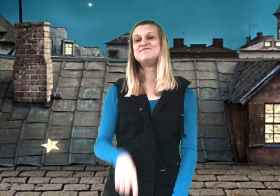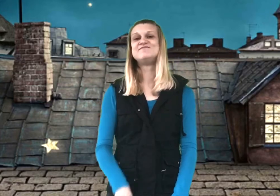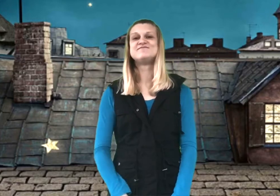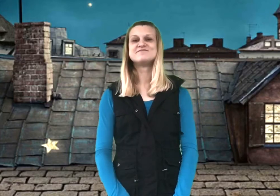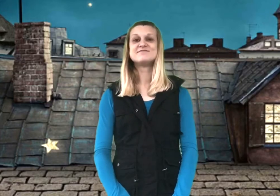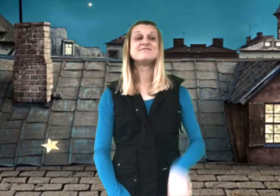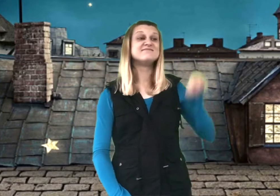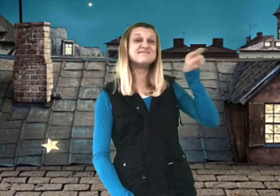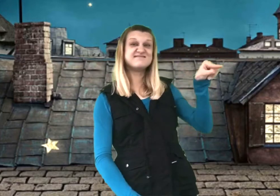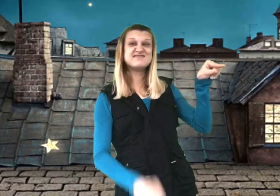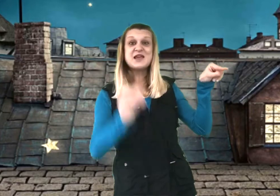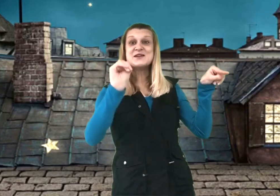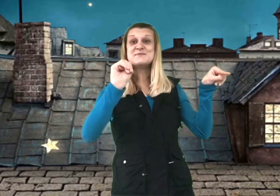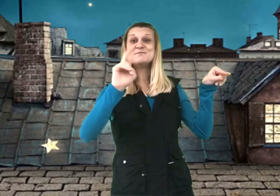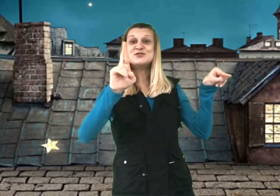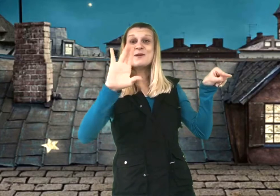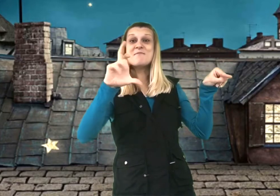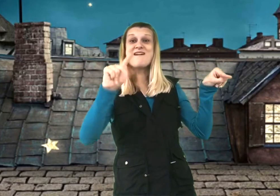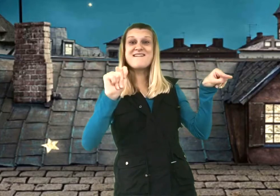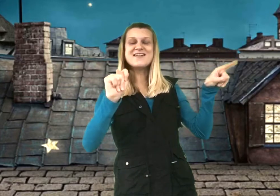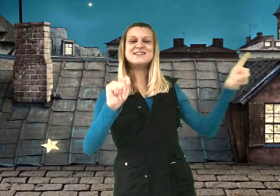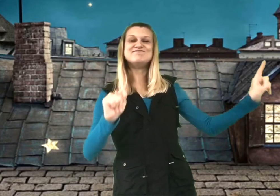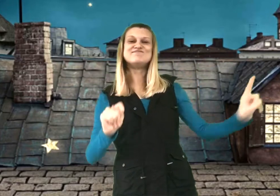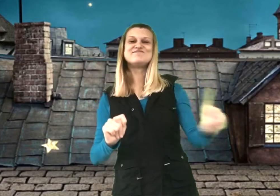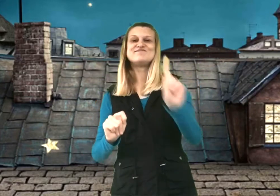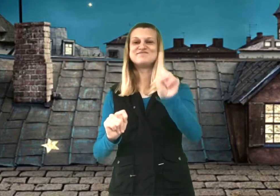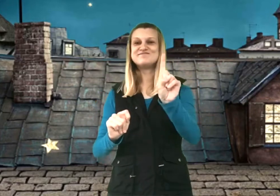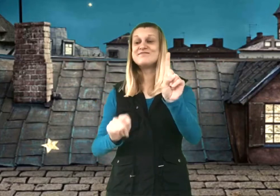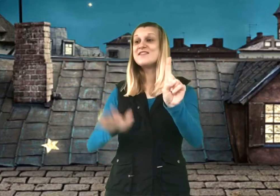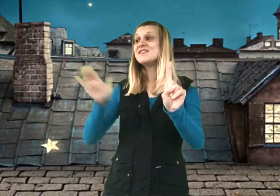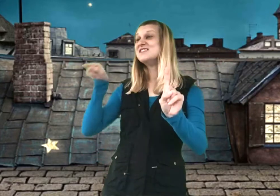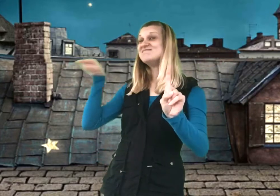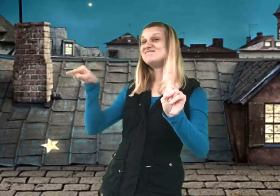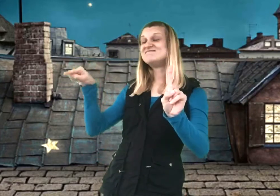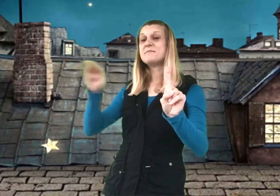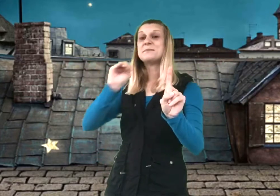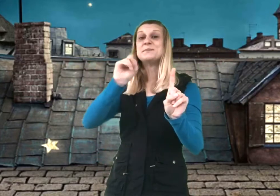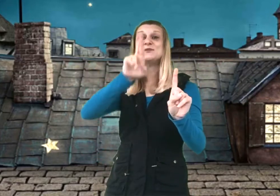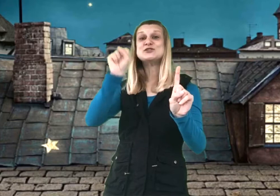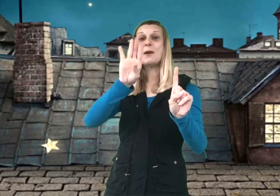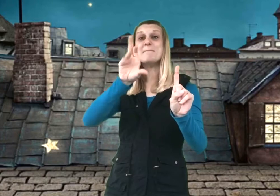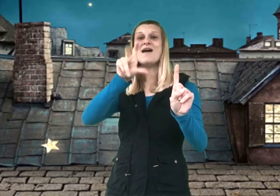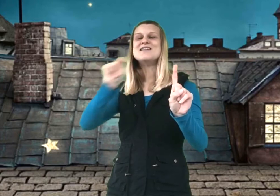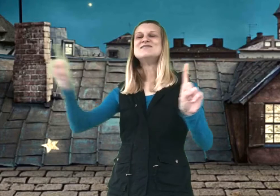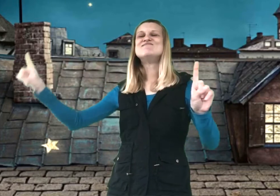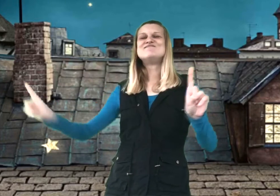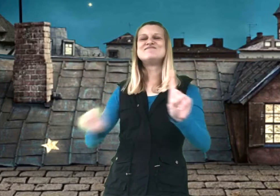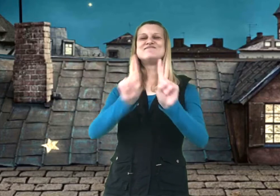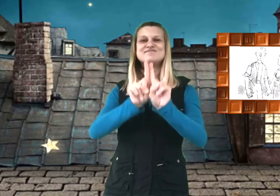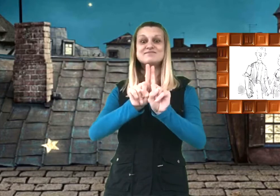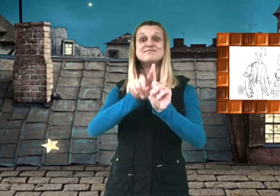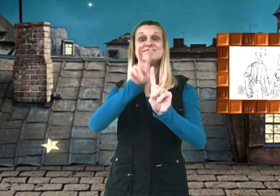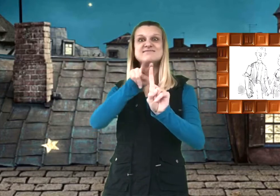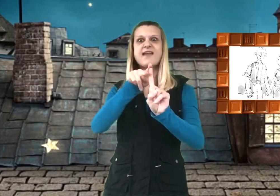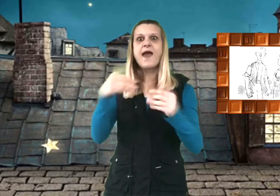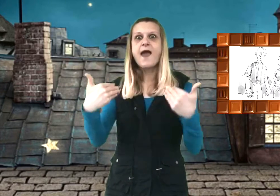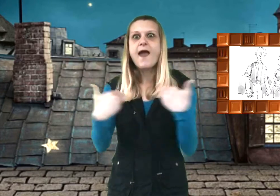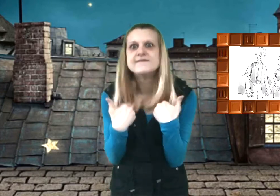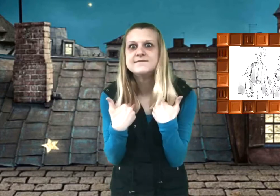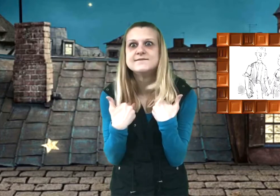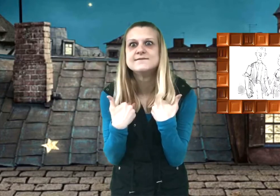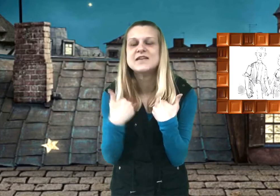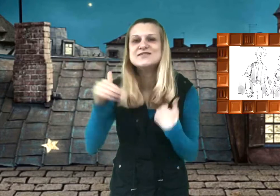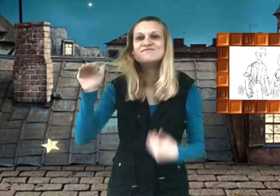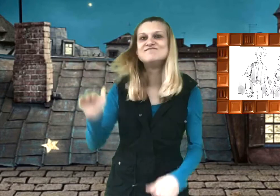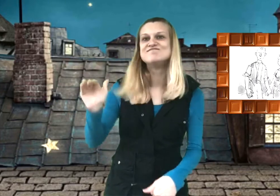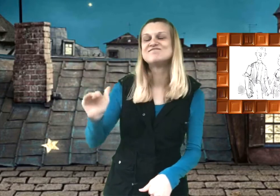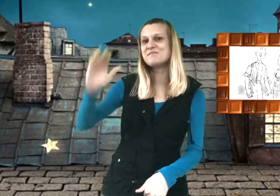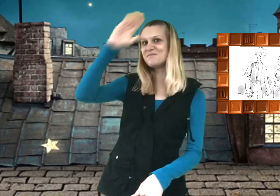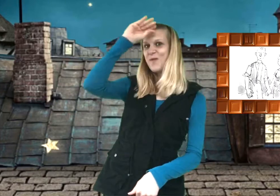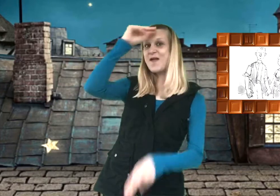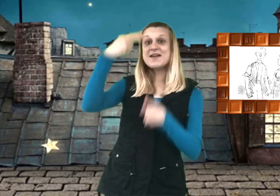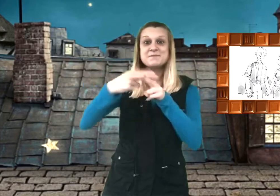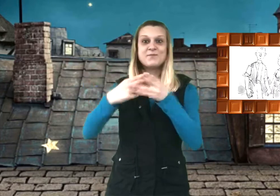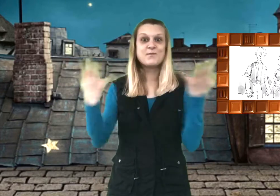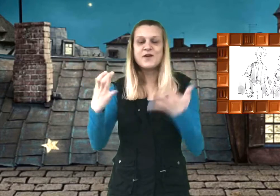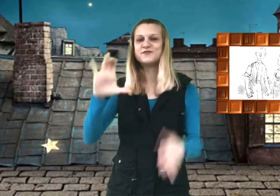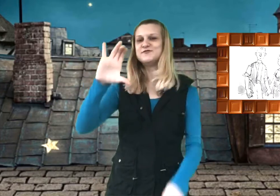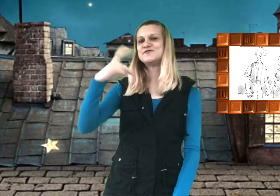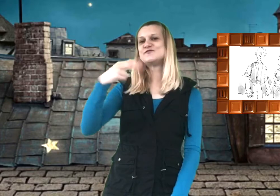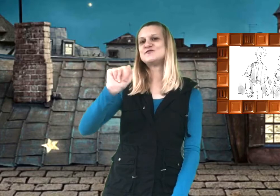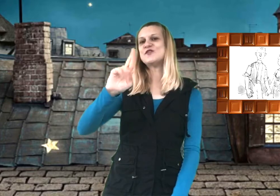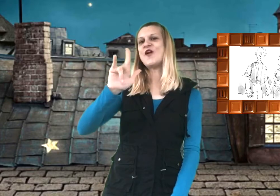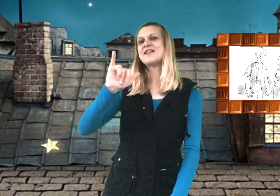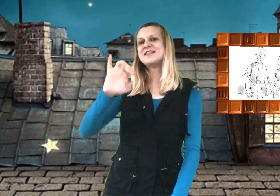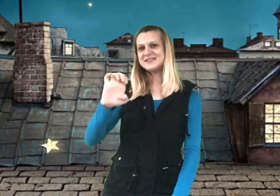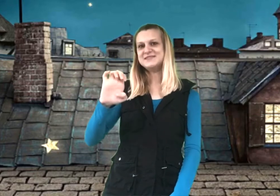Mr. Bucket and Mrs. Bucket have a small boy whose name is Charlie.